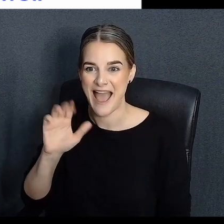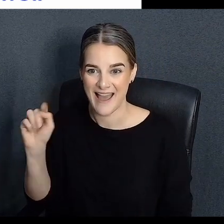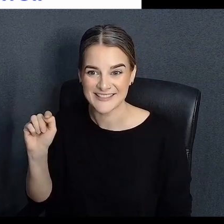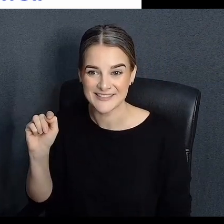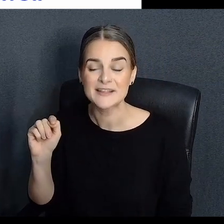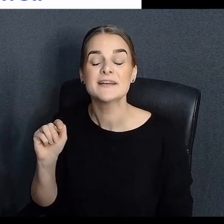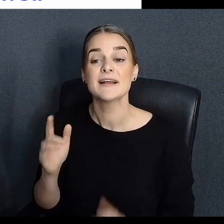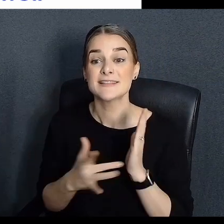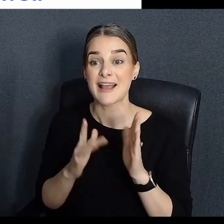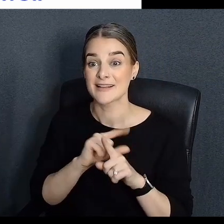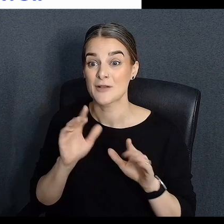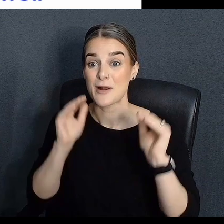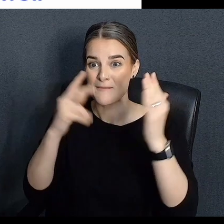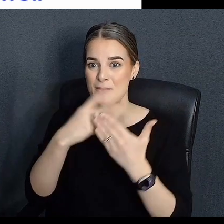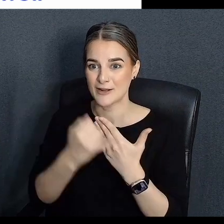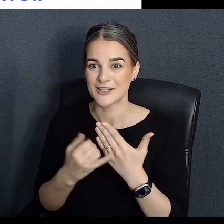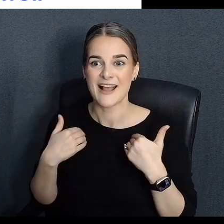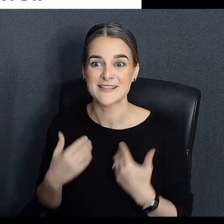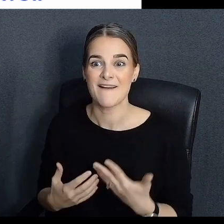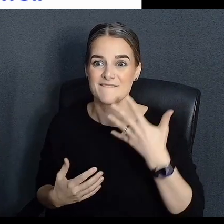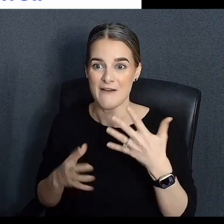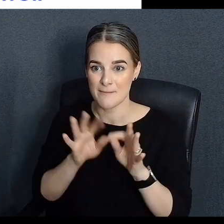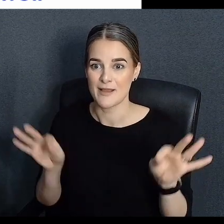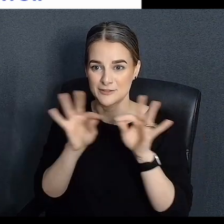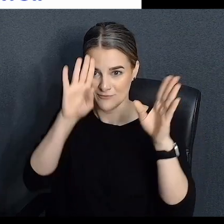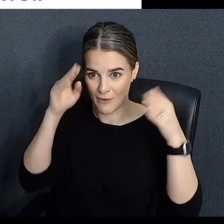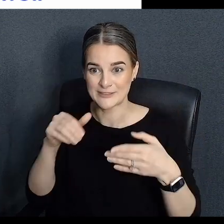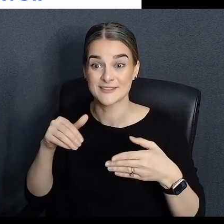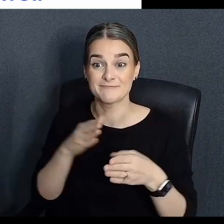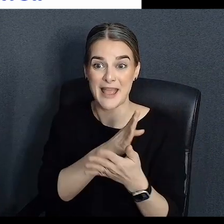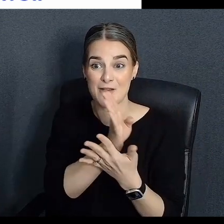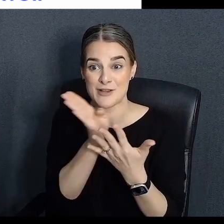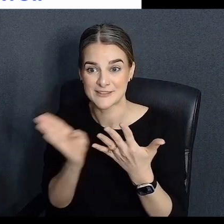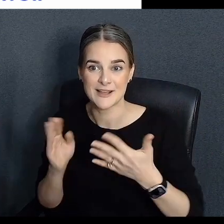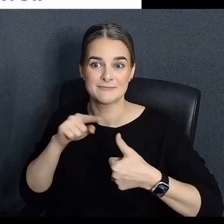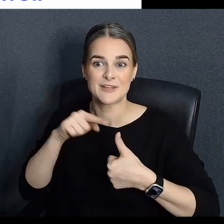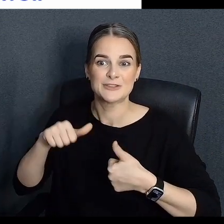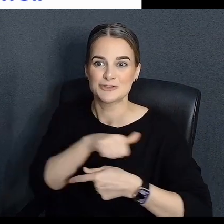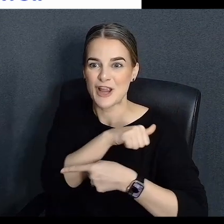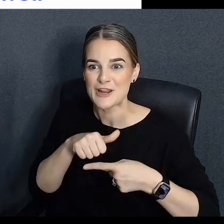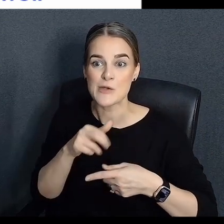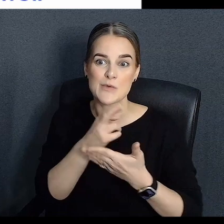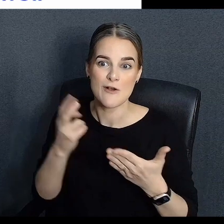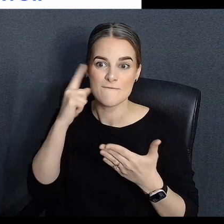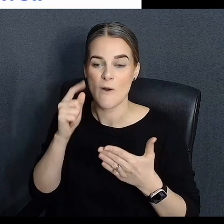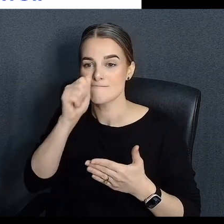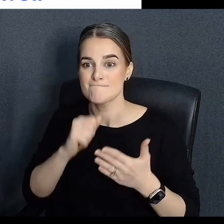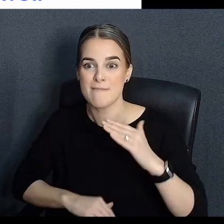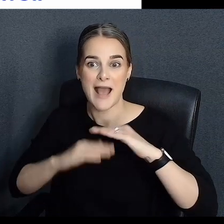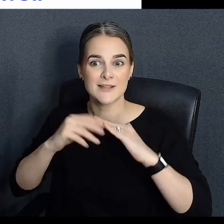includes five major focus areas, training and resources to build capacity for stakeholders, readiness